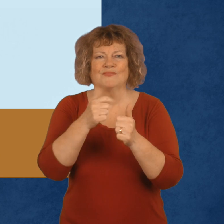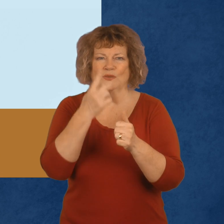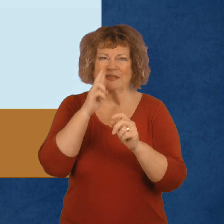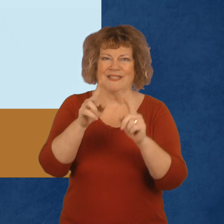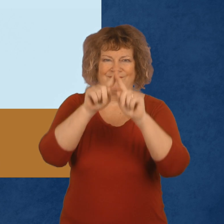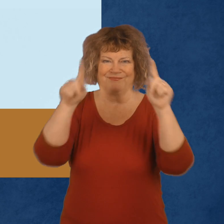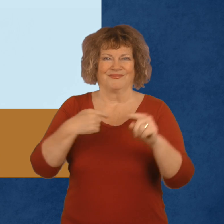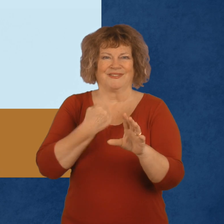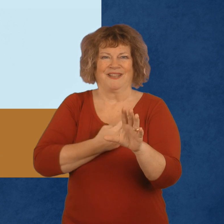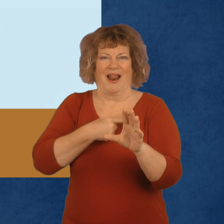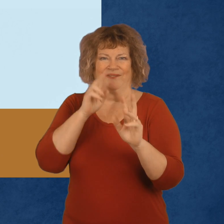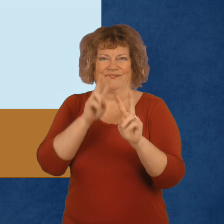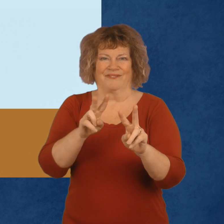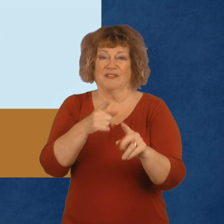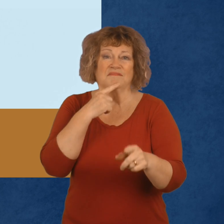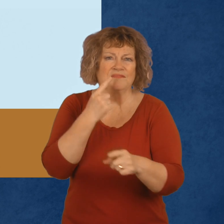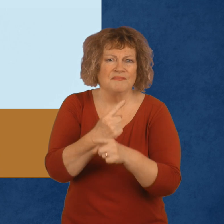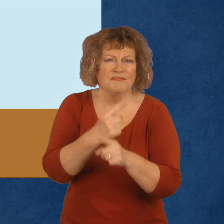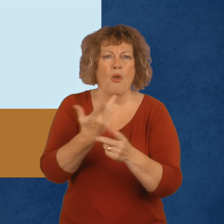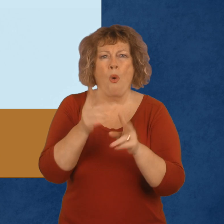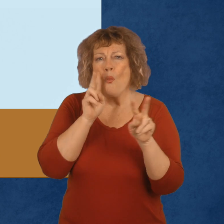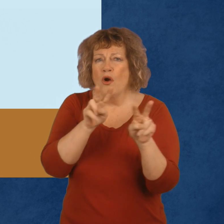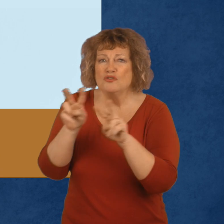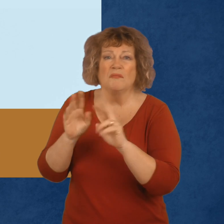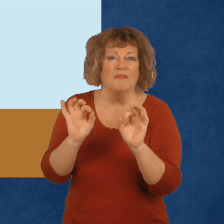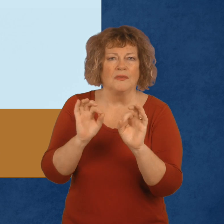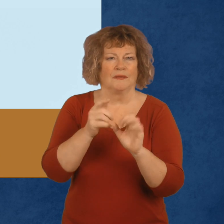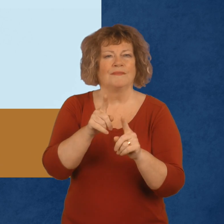It’s a good idea to think about how you look to others.